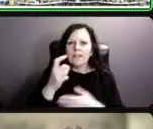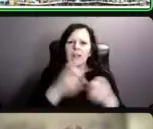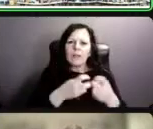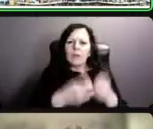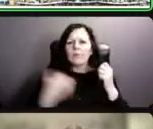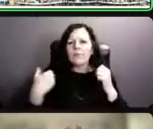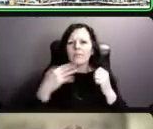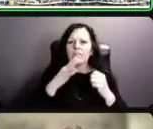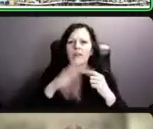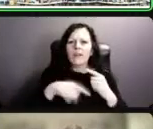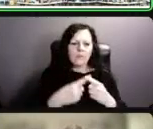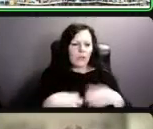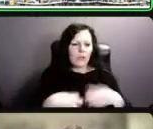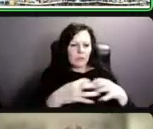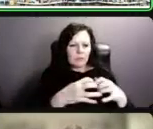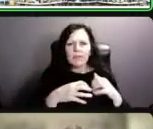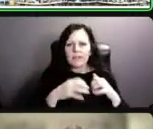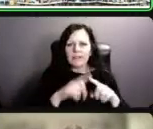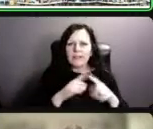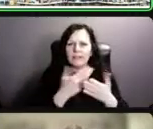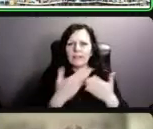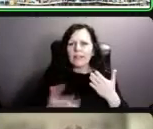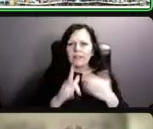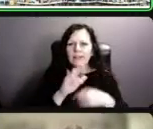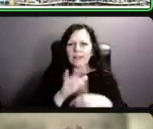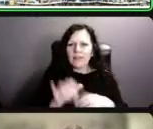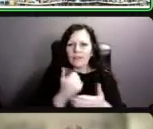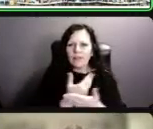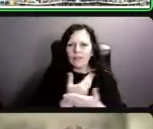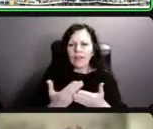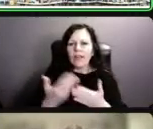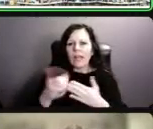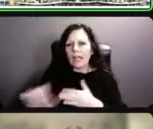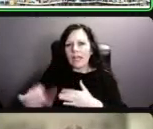THAT ALSO IS VERY USEFUL FOR